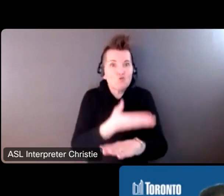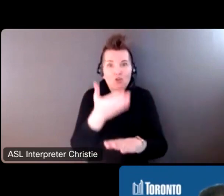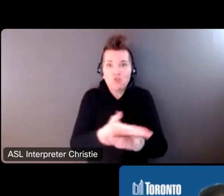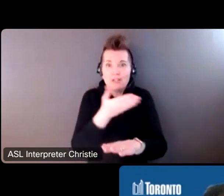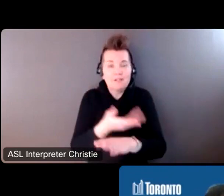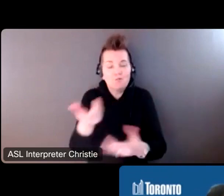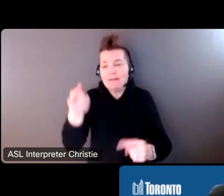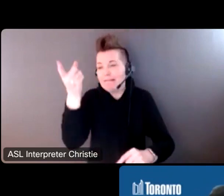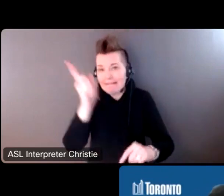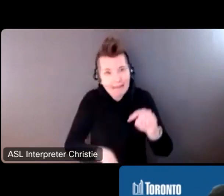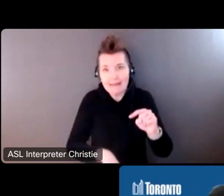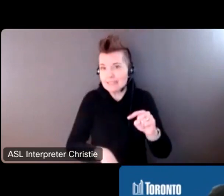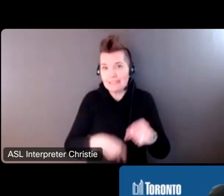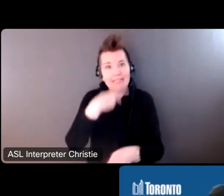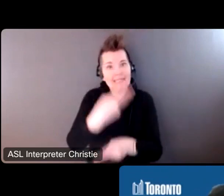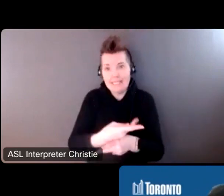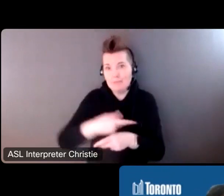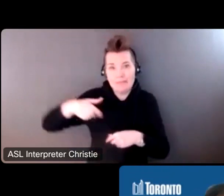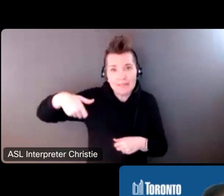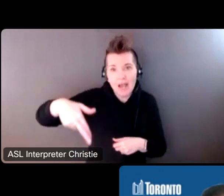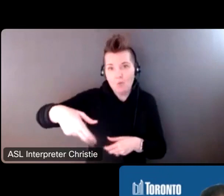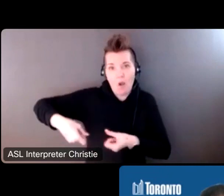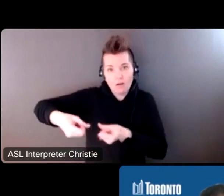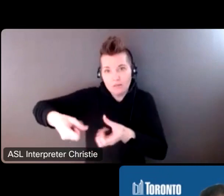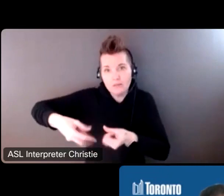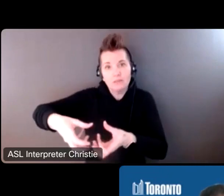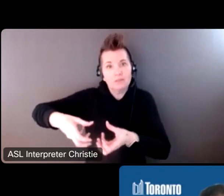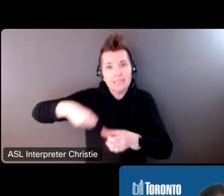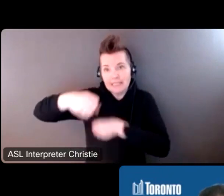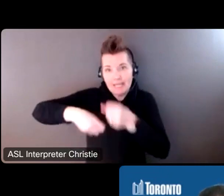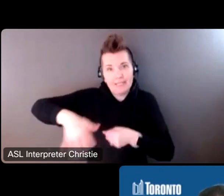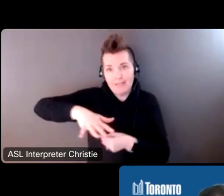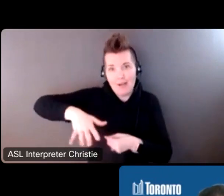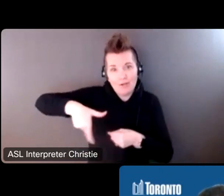maintain the existing infrastructure, that we look for opportunities for greater engagement